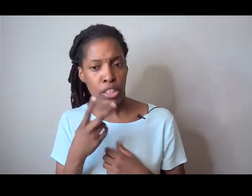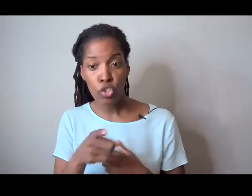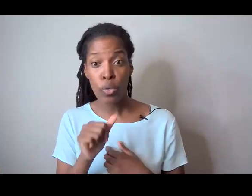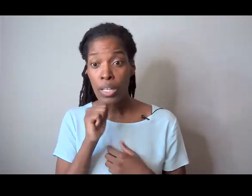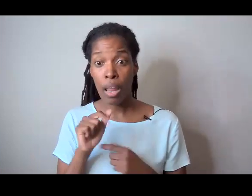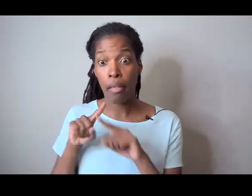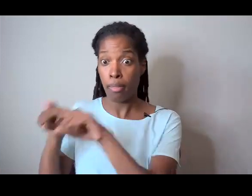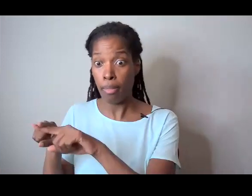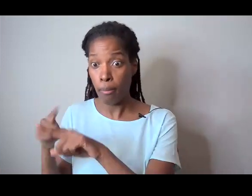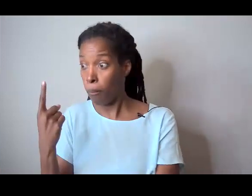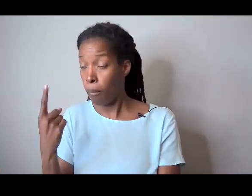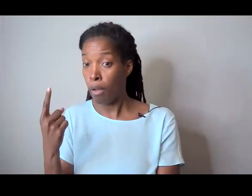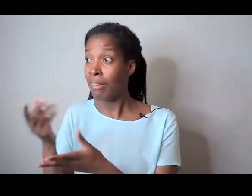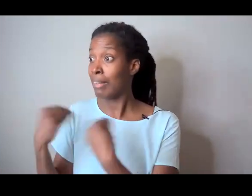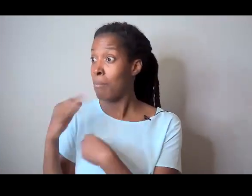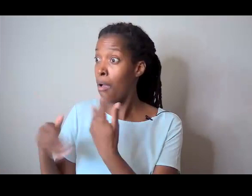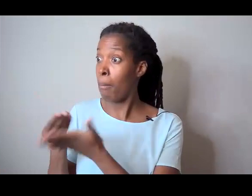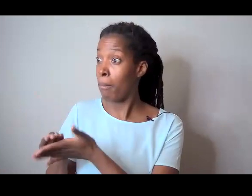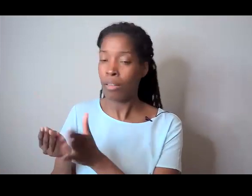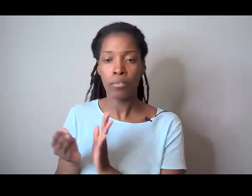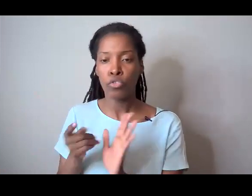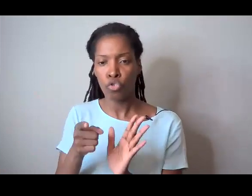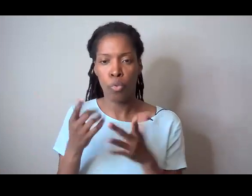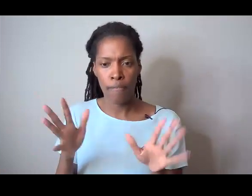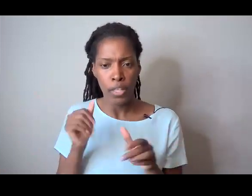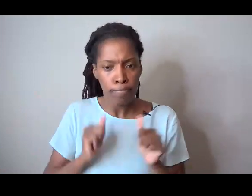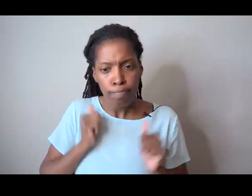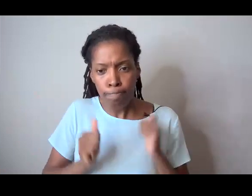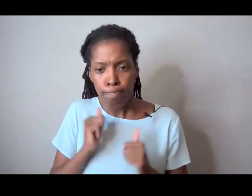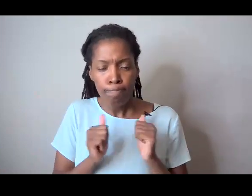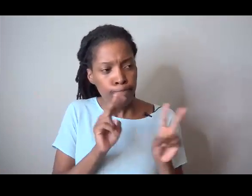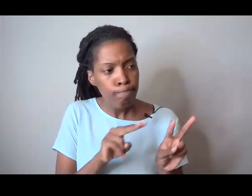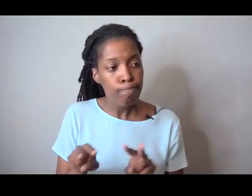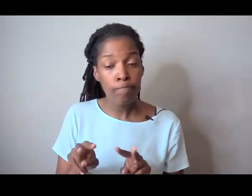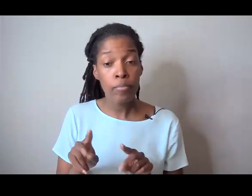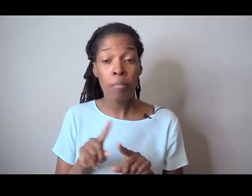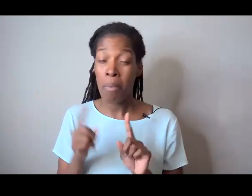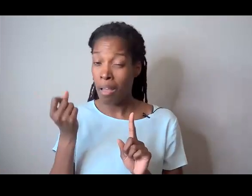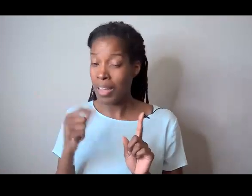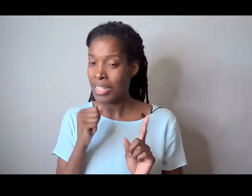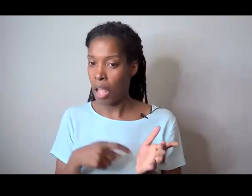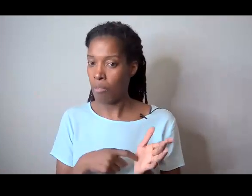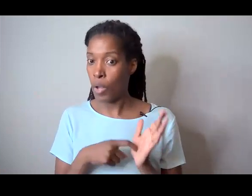It's not a requirement. So if there's reasons why you haven't pursued that,